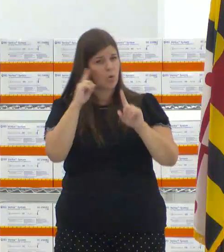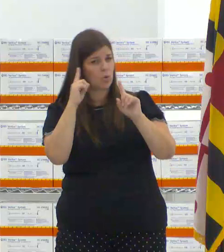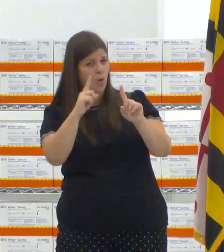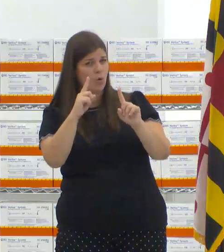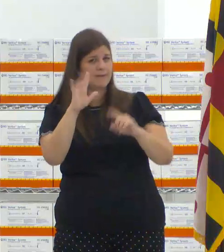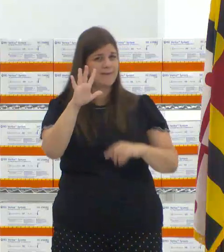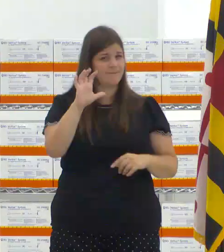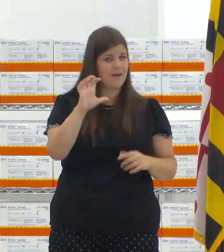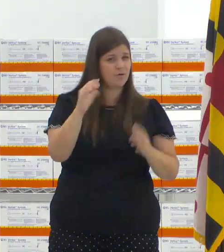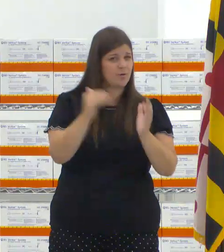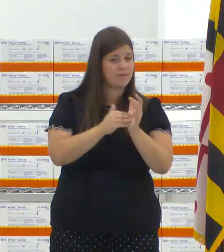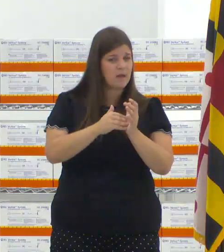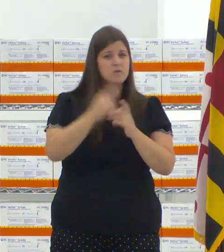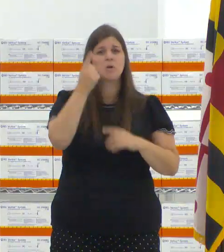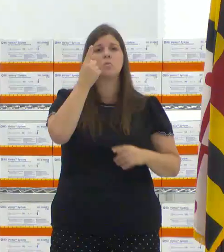understanding.